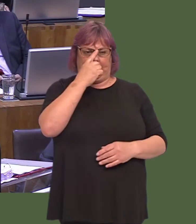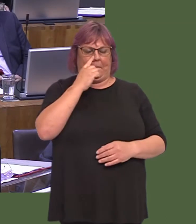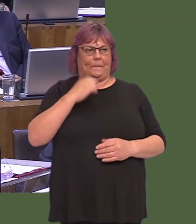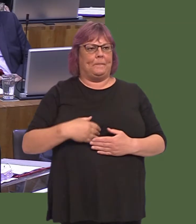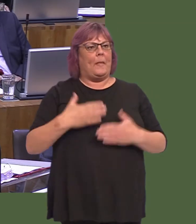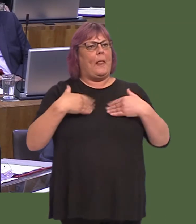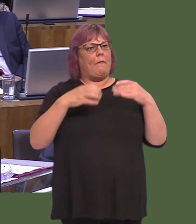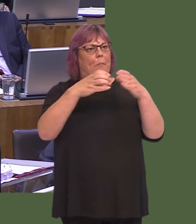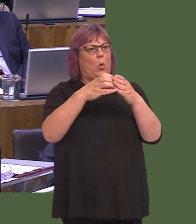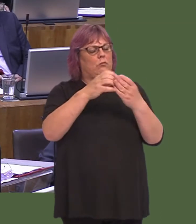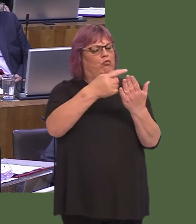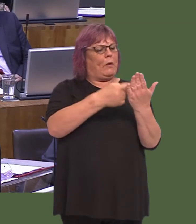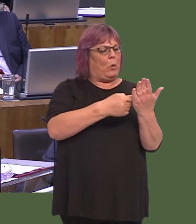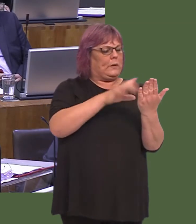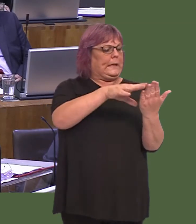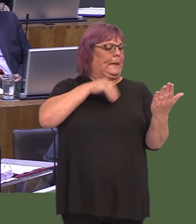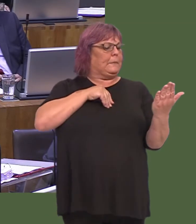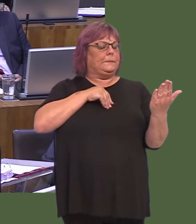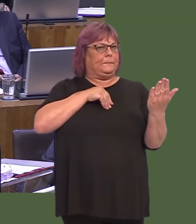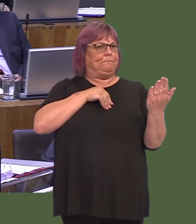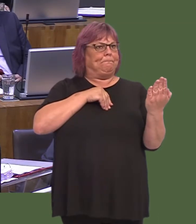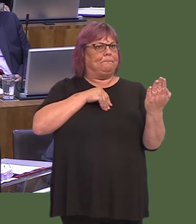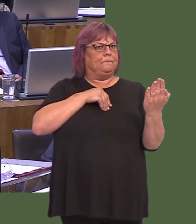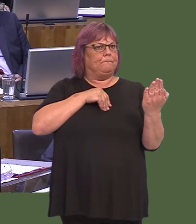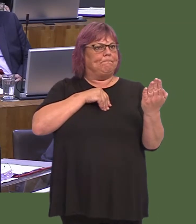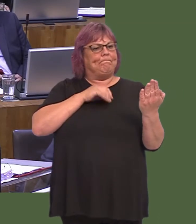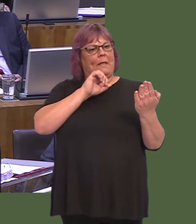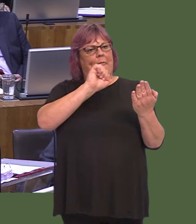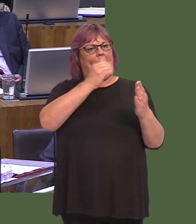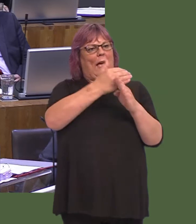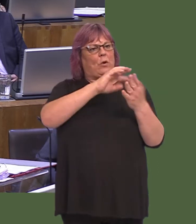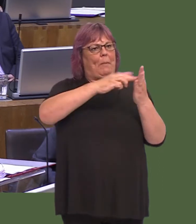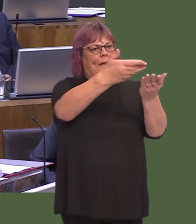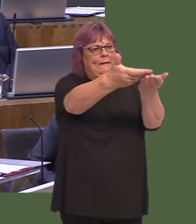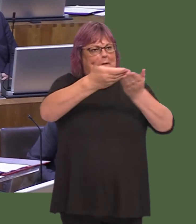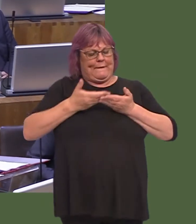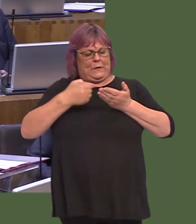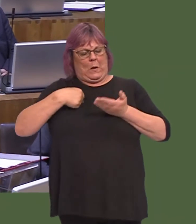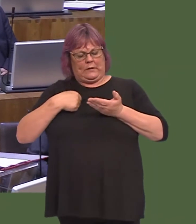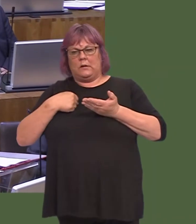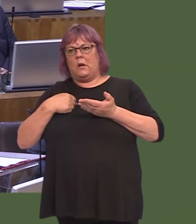The health board has accepted the report's recommendations in full. They have sent their action plan to us.